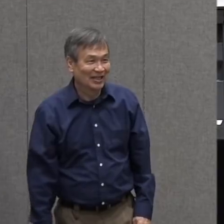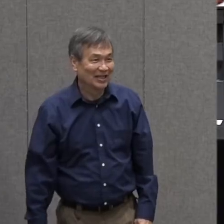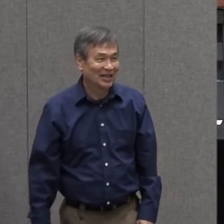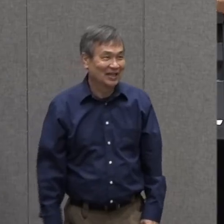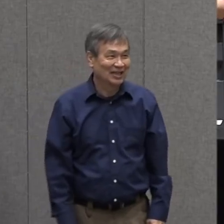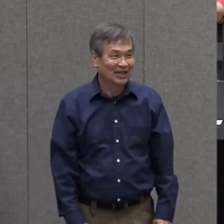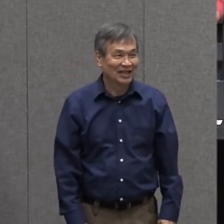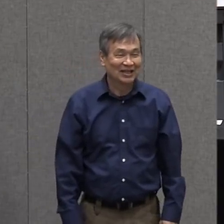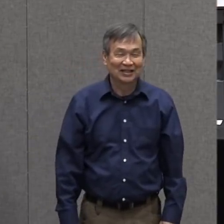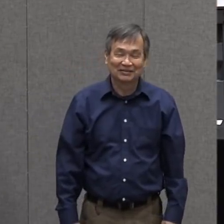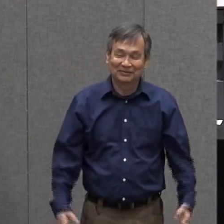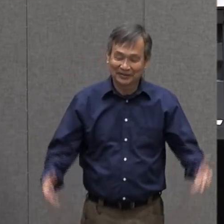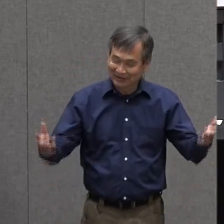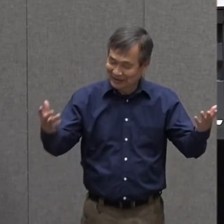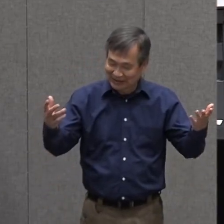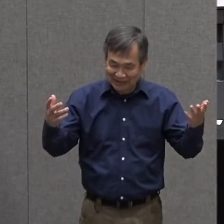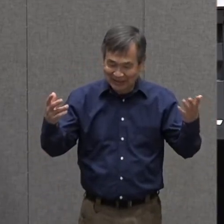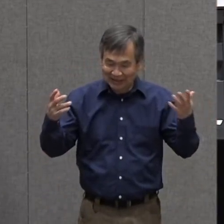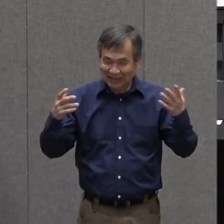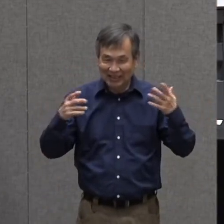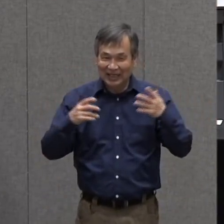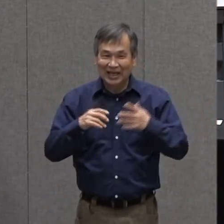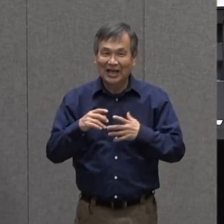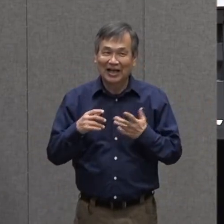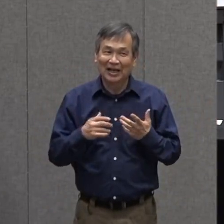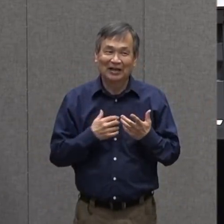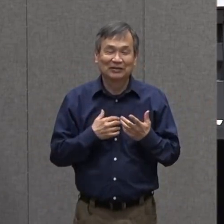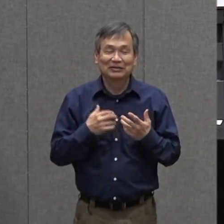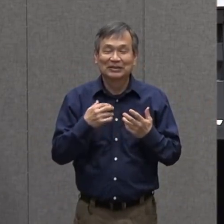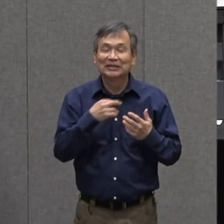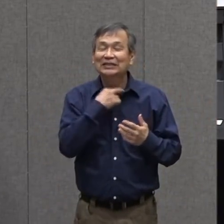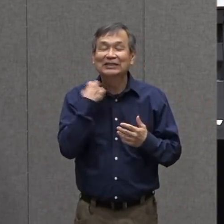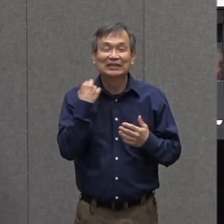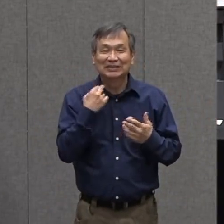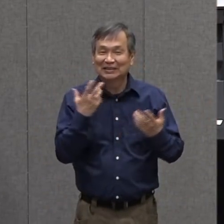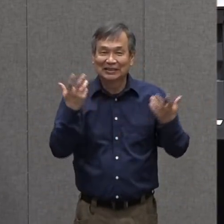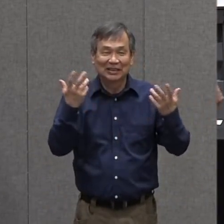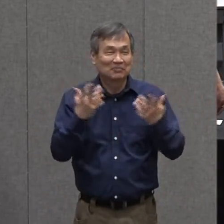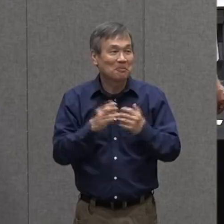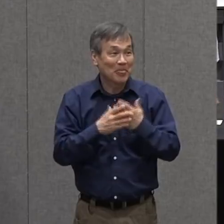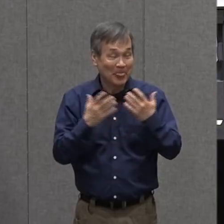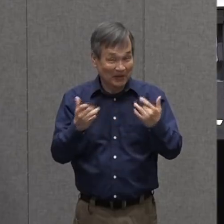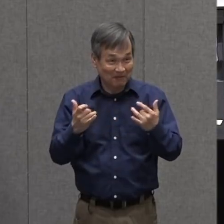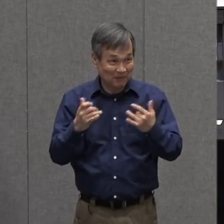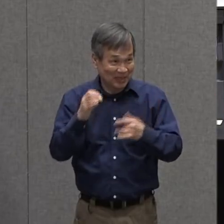I knew it, I was pushing it, wasn't I? So she loses her turn. So do I put zero on there?